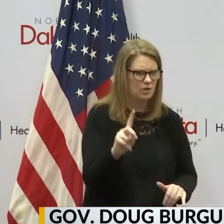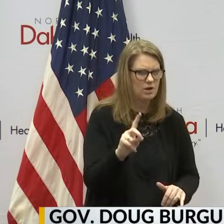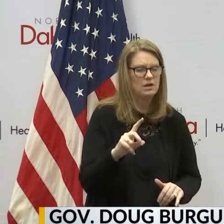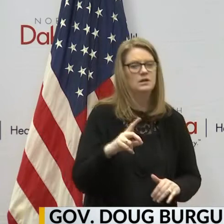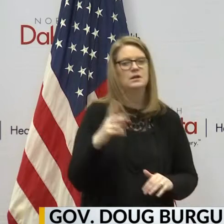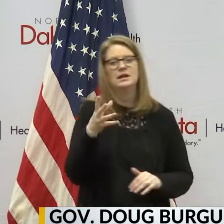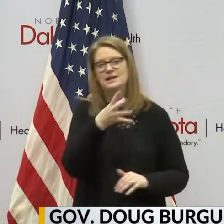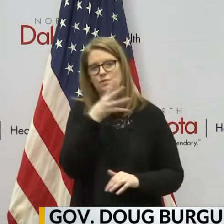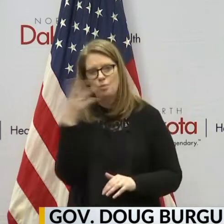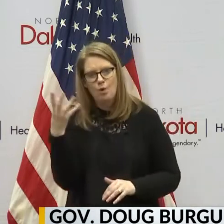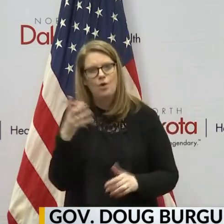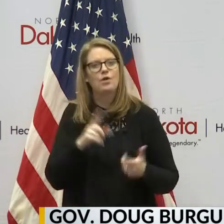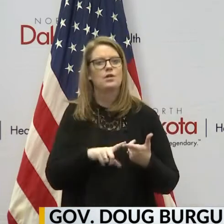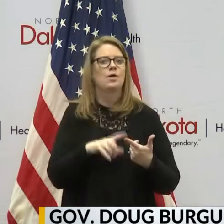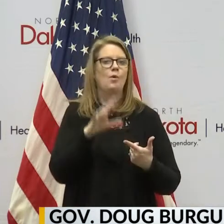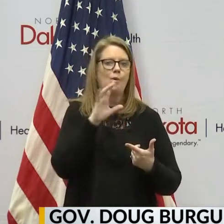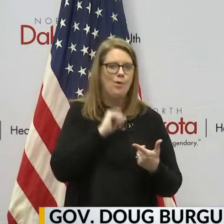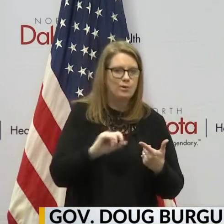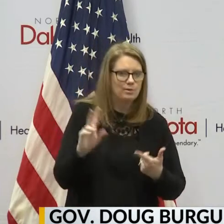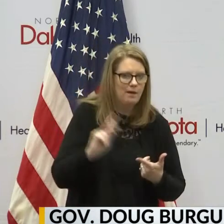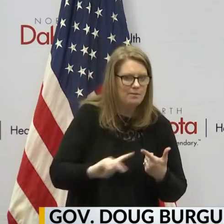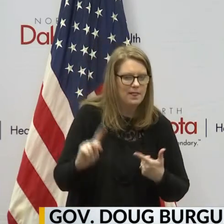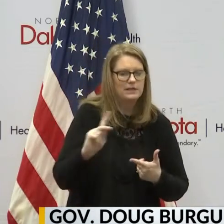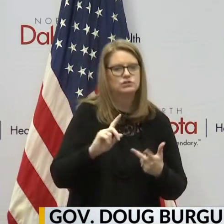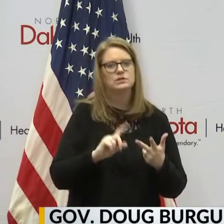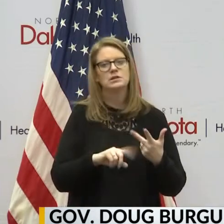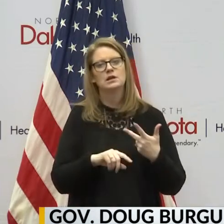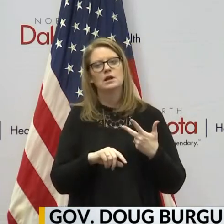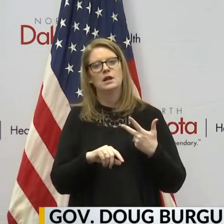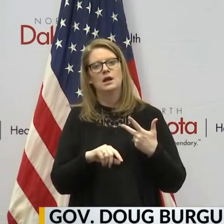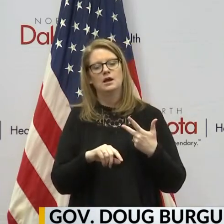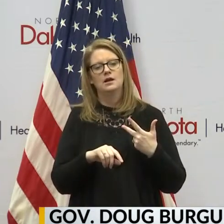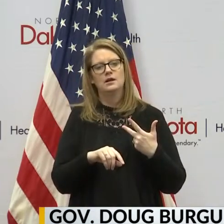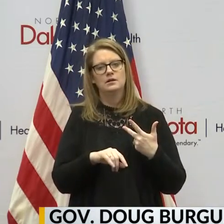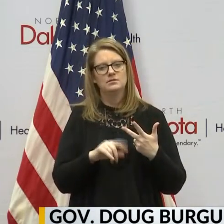BUSINESS GUY. DOING GREAT WORK THERE IN VERMONT, VERMONT SINCE WHERE